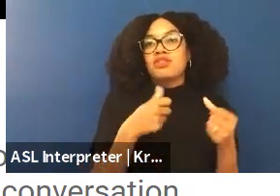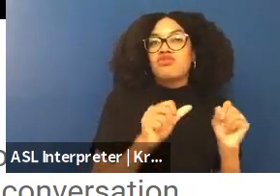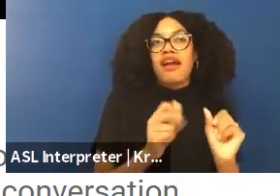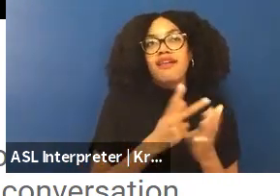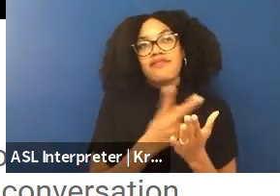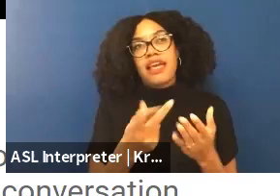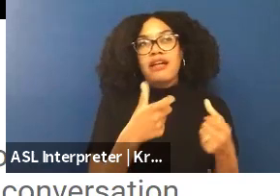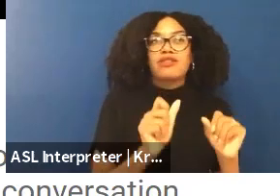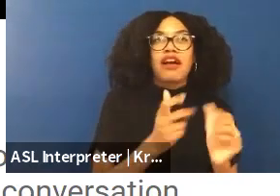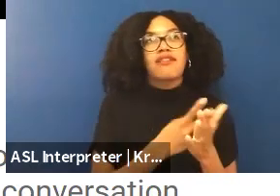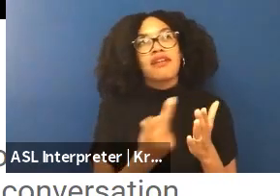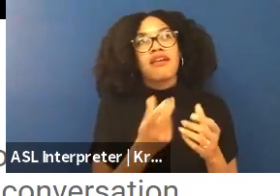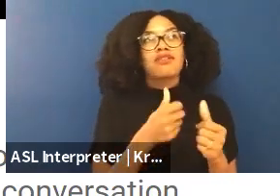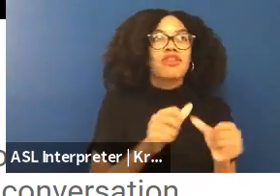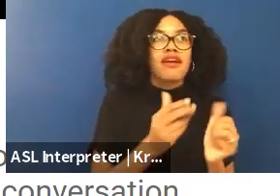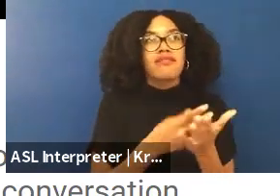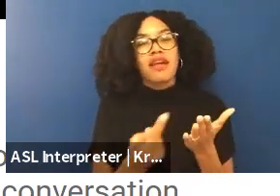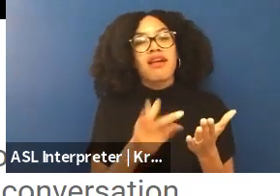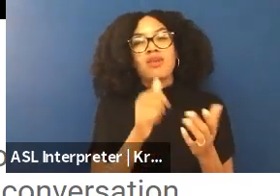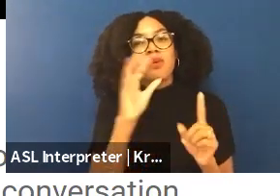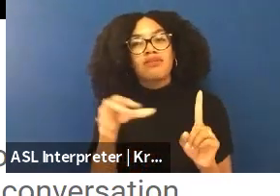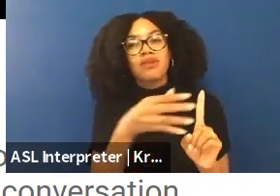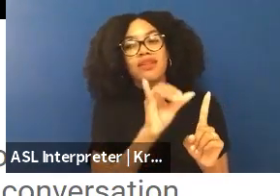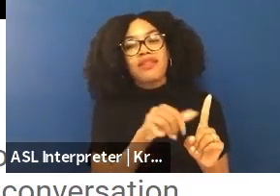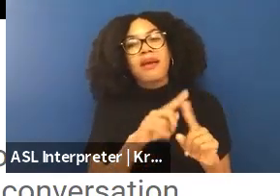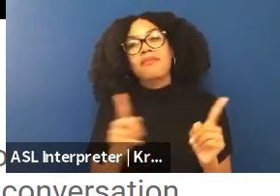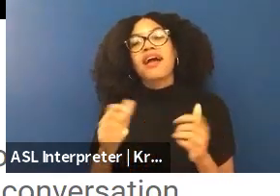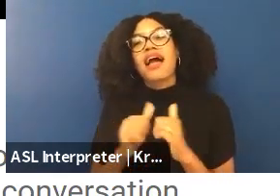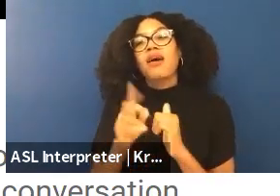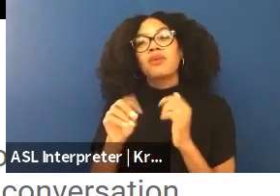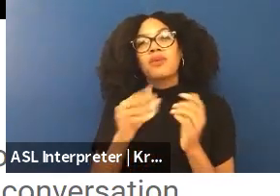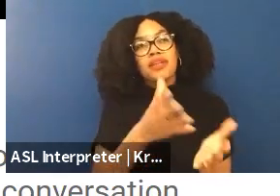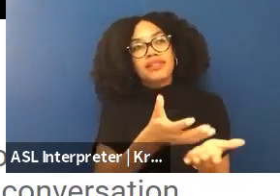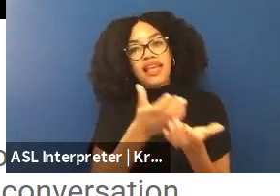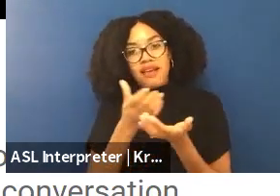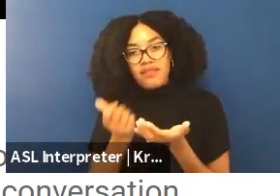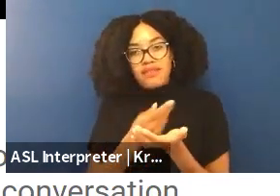and development. So Lisa or Steve, do you have anything to think about or add there with relation